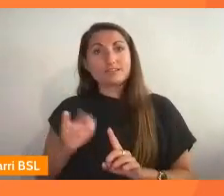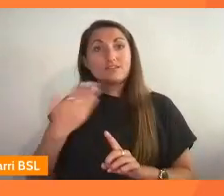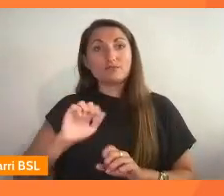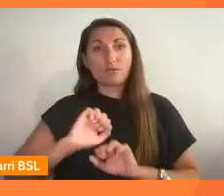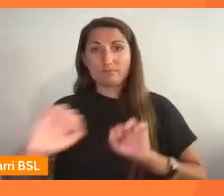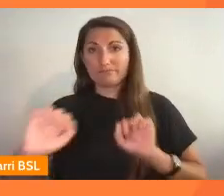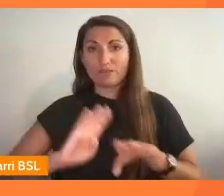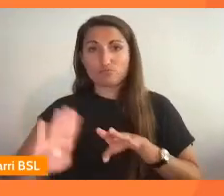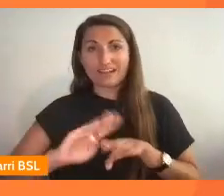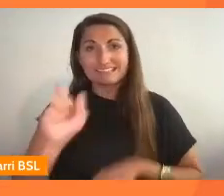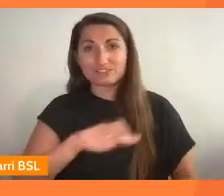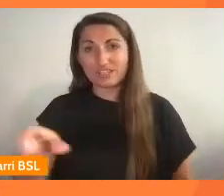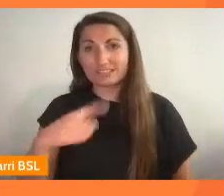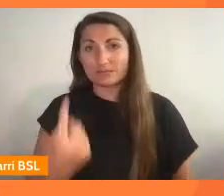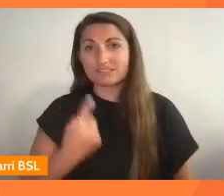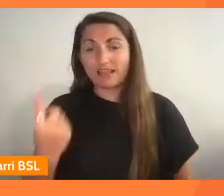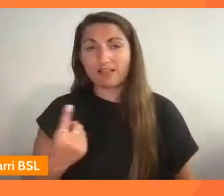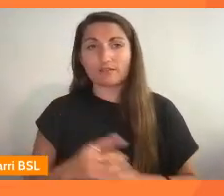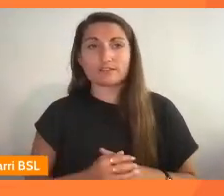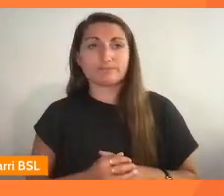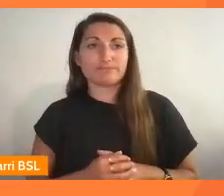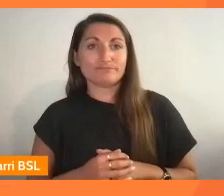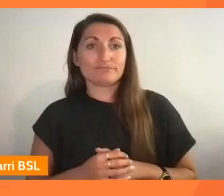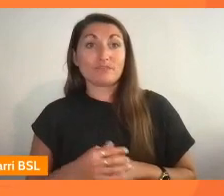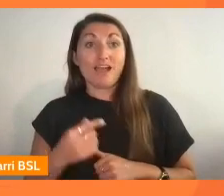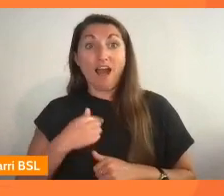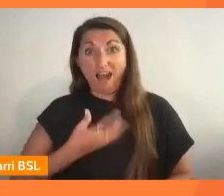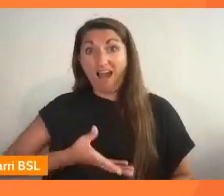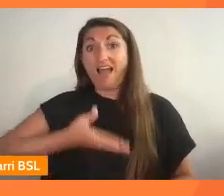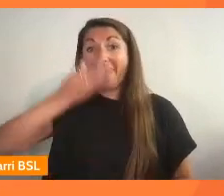that we brought in? I ended up learning a hell of a lot.